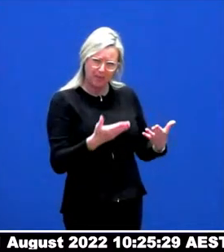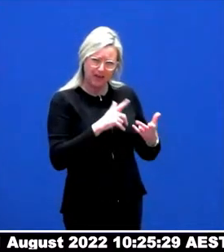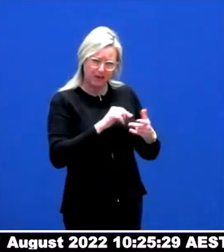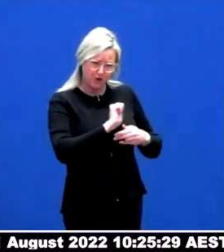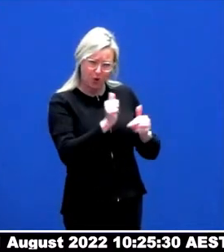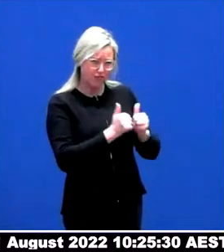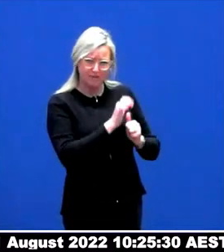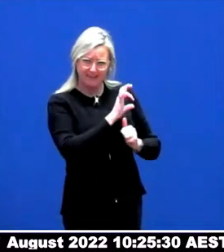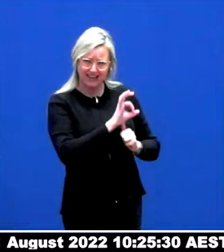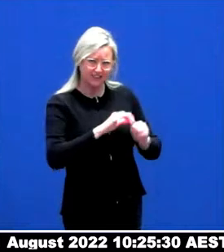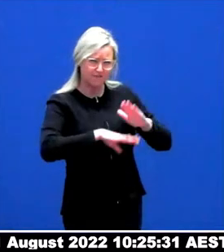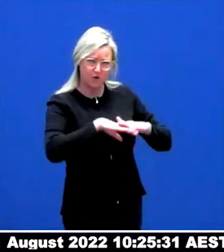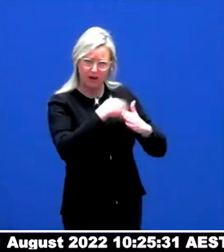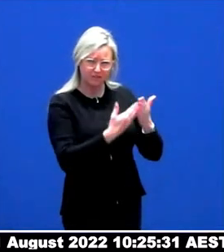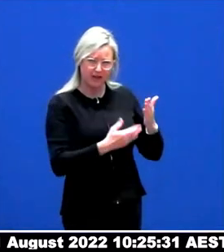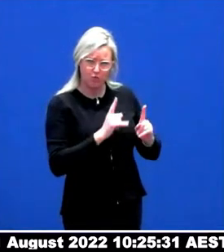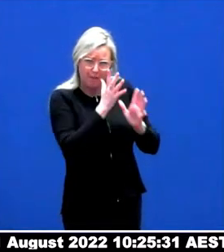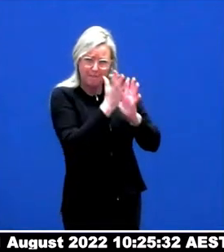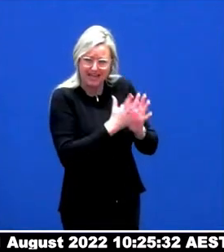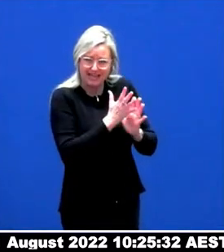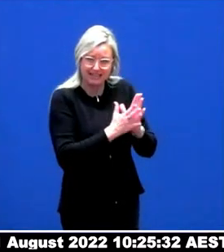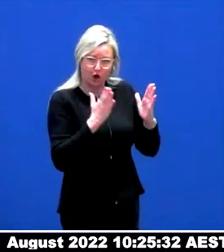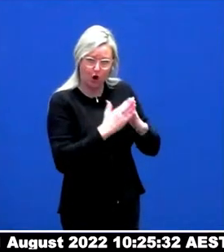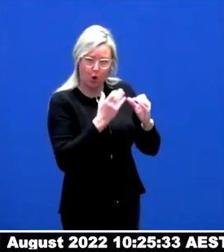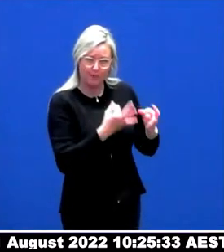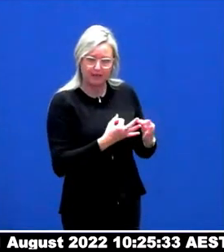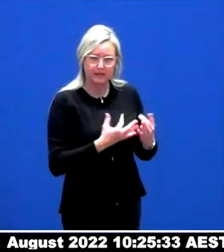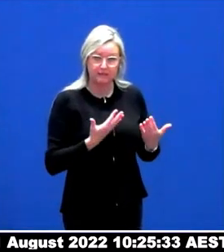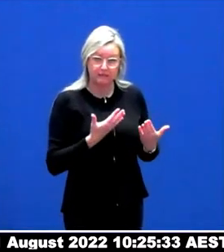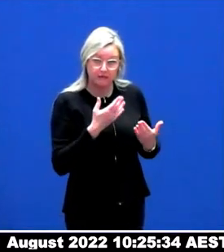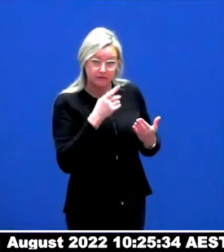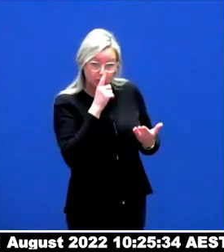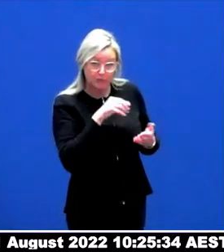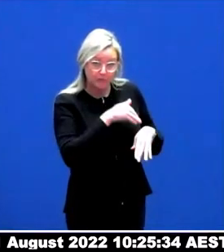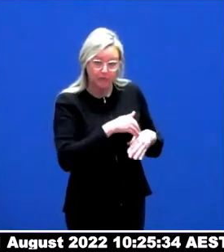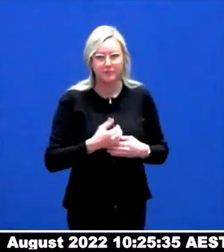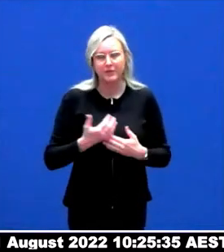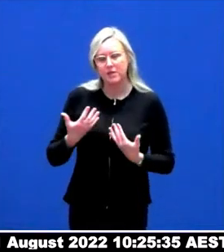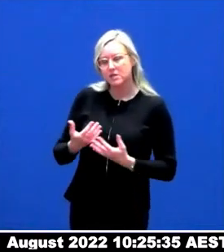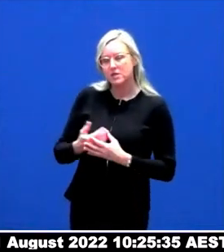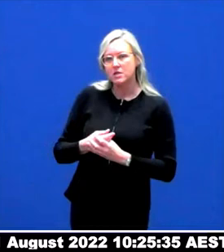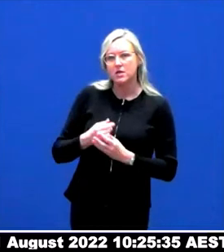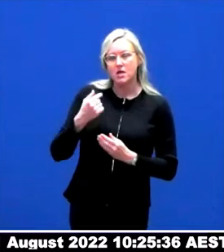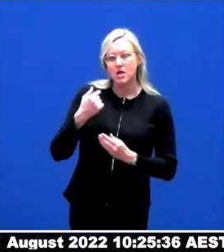Weakness maybe, but I think it does reflect the fact by being too precise